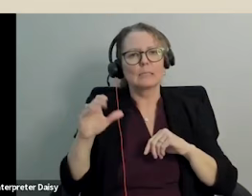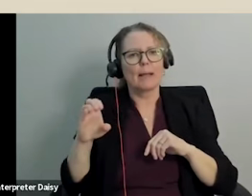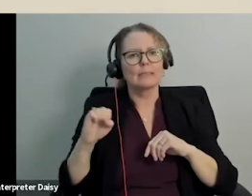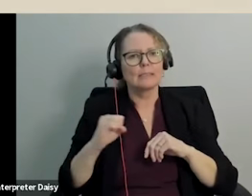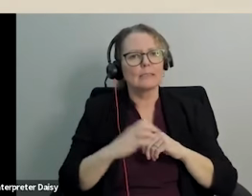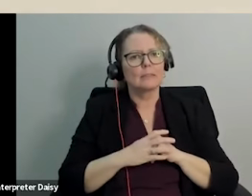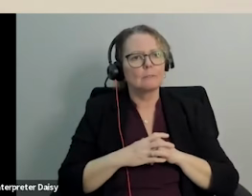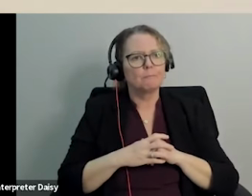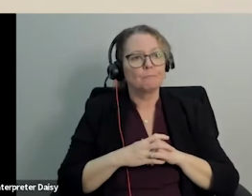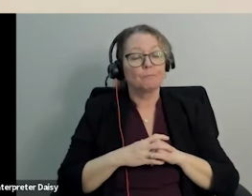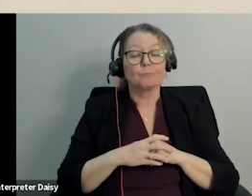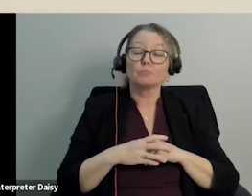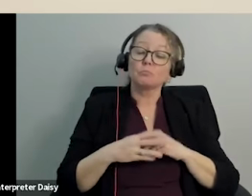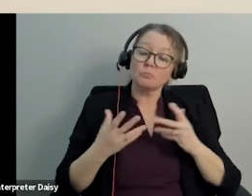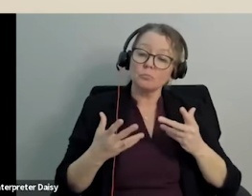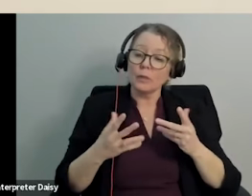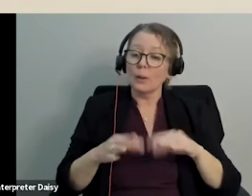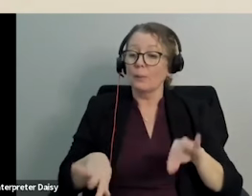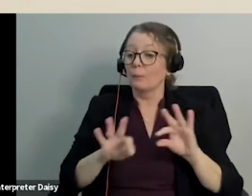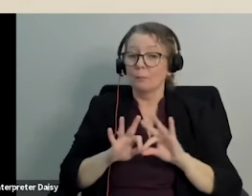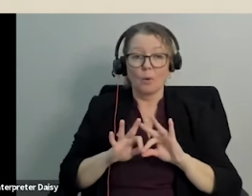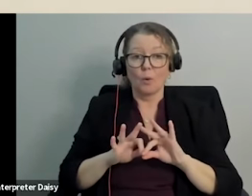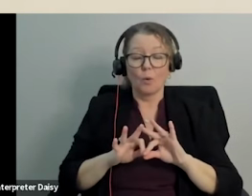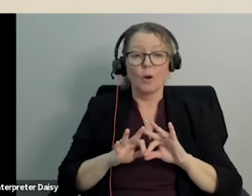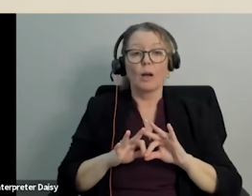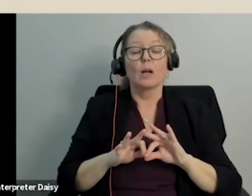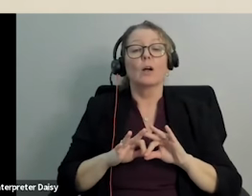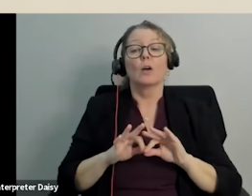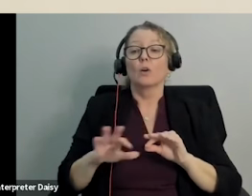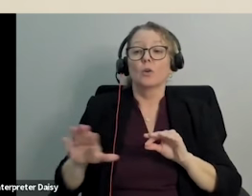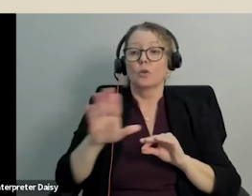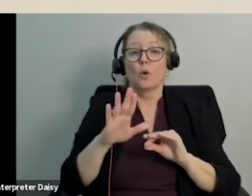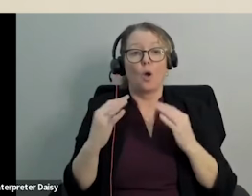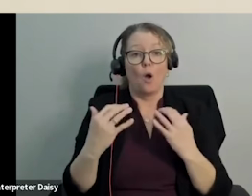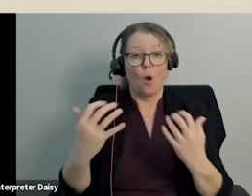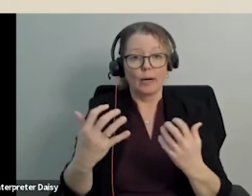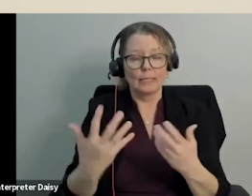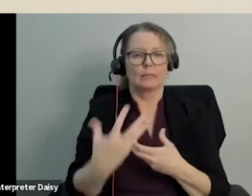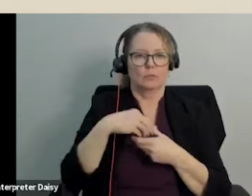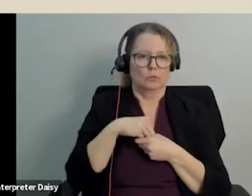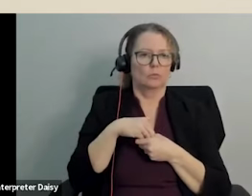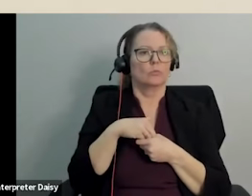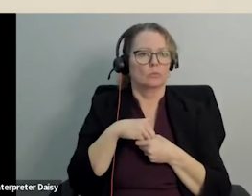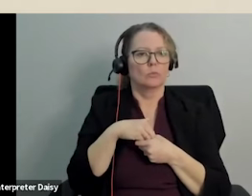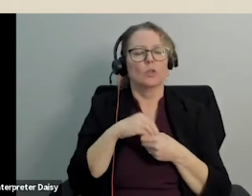So I think the most important thing is to bring your audience along. For me, user research